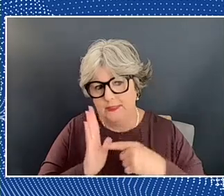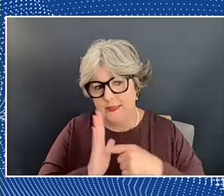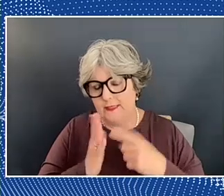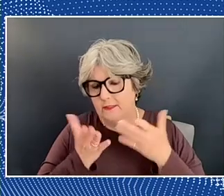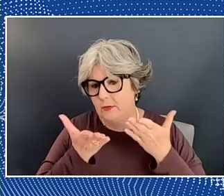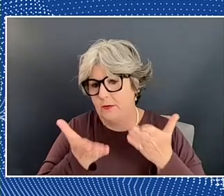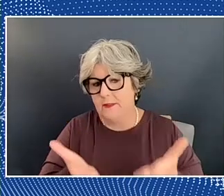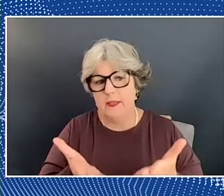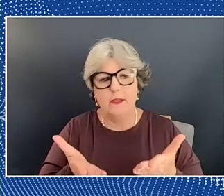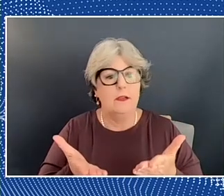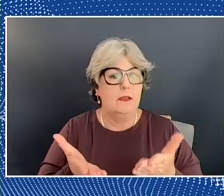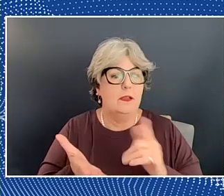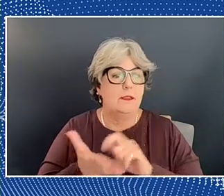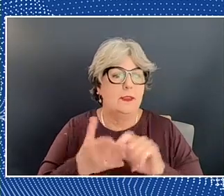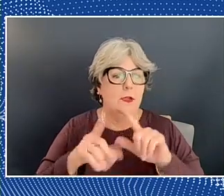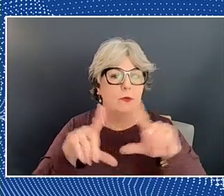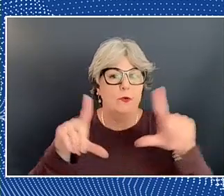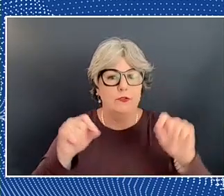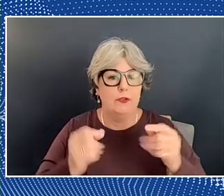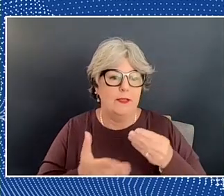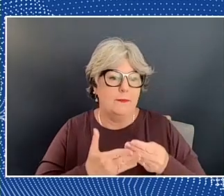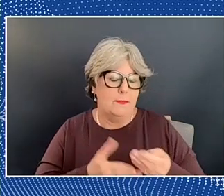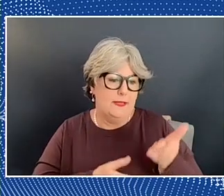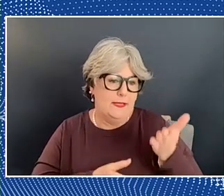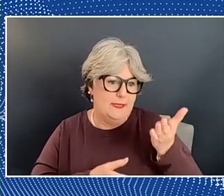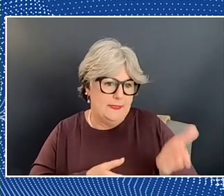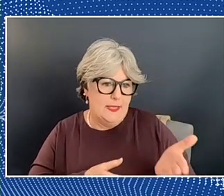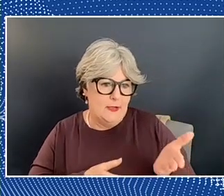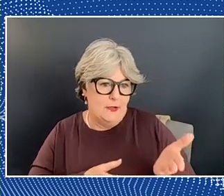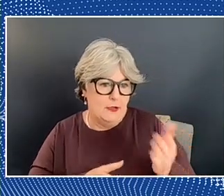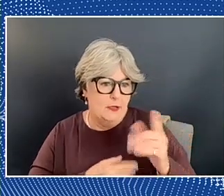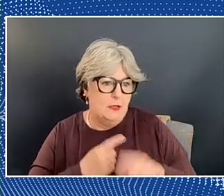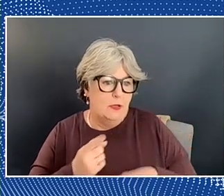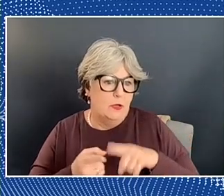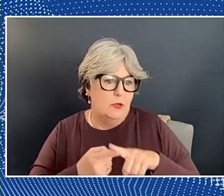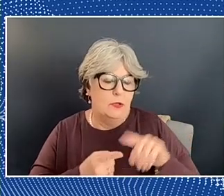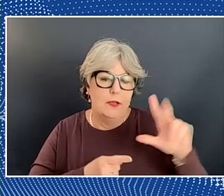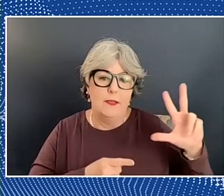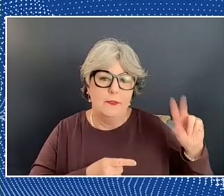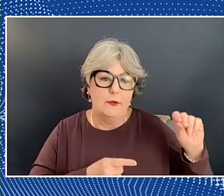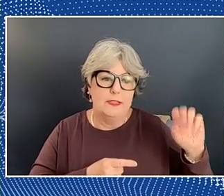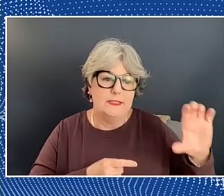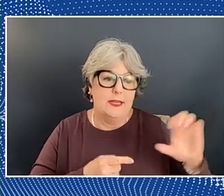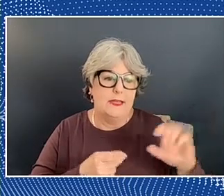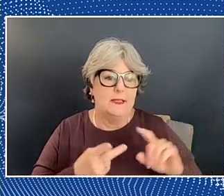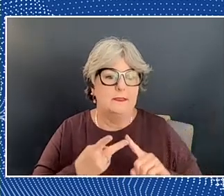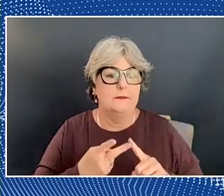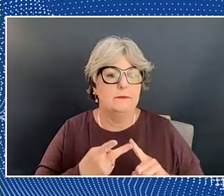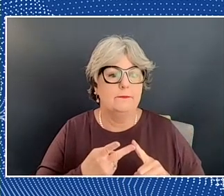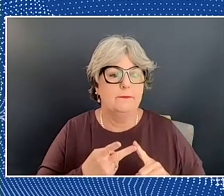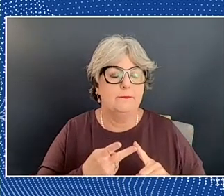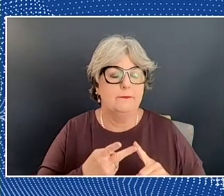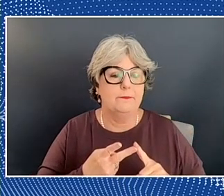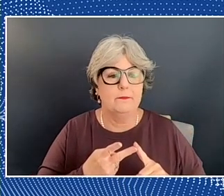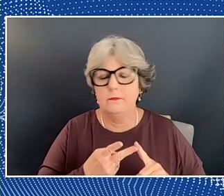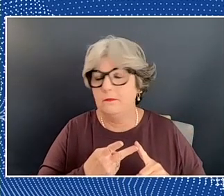check. The money's already there. So when a lender [30 seconds] Department of Education and pays off the loan, the